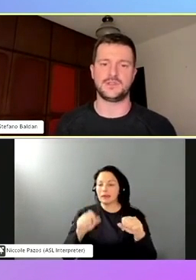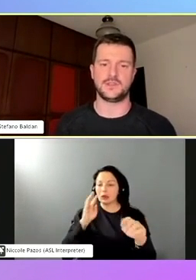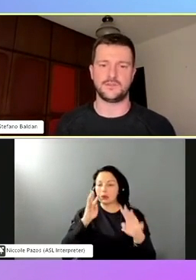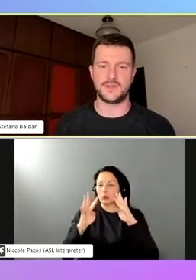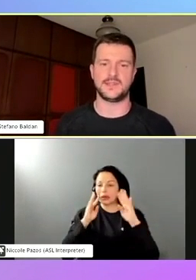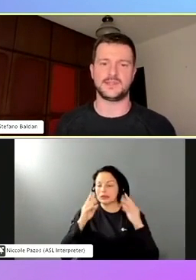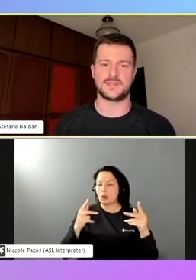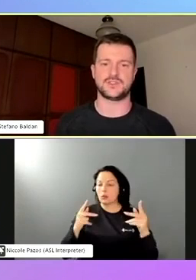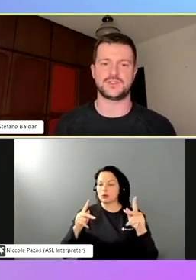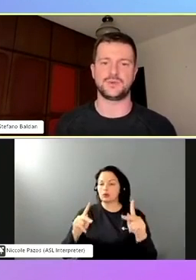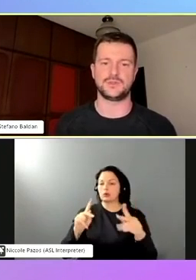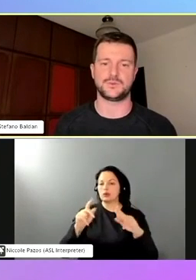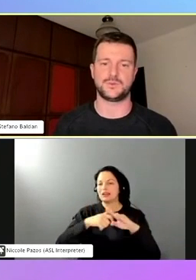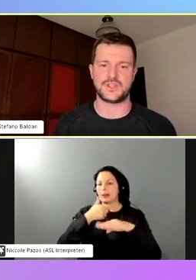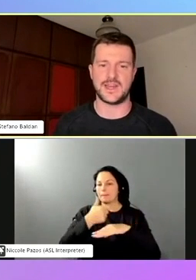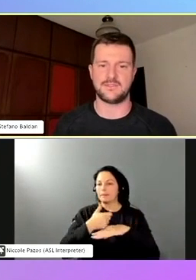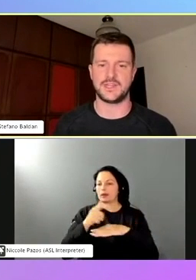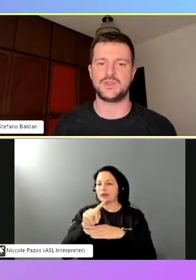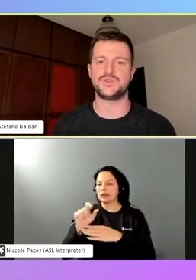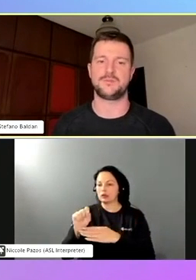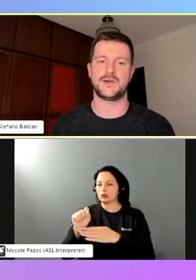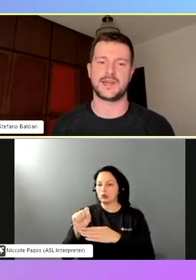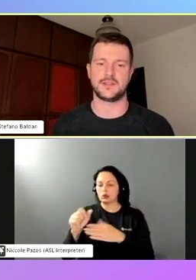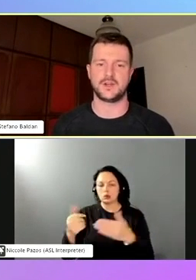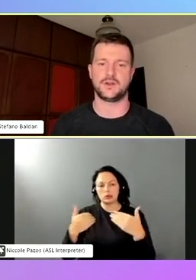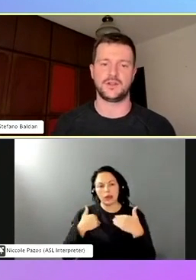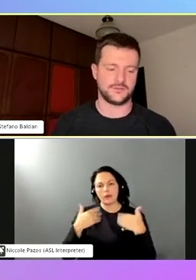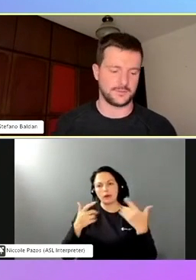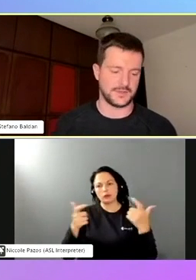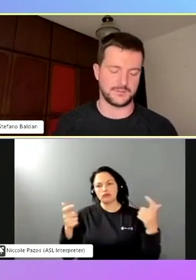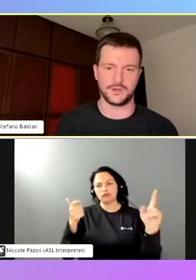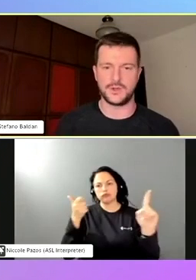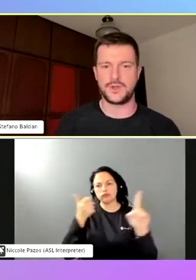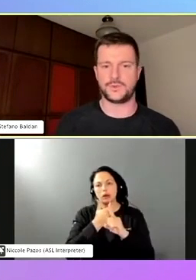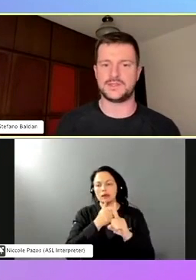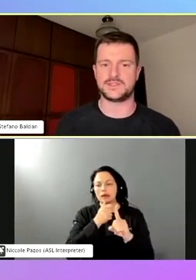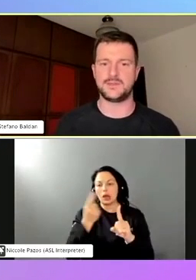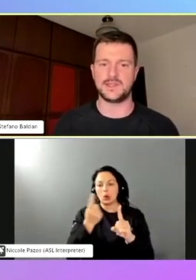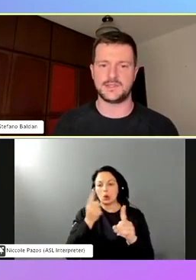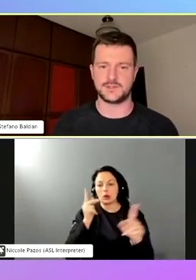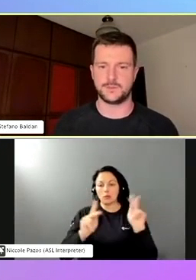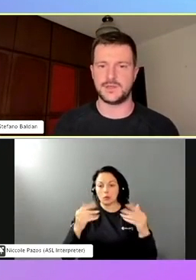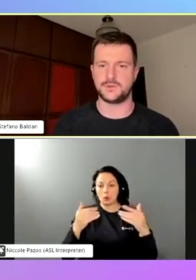because they have these properties have no relation